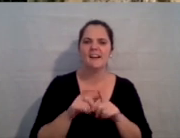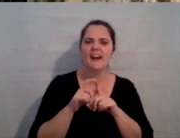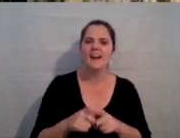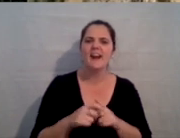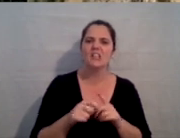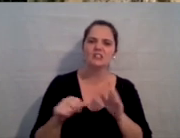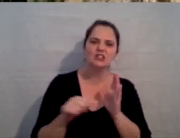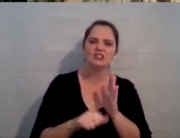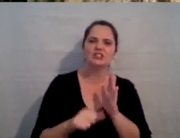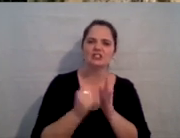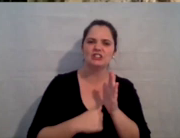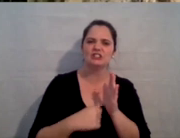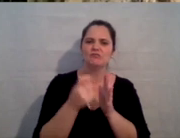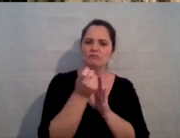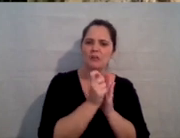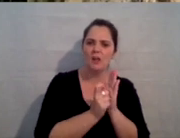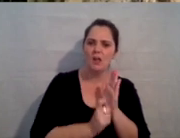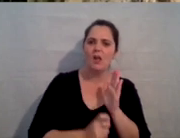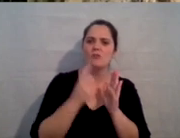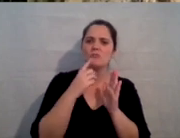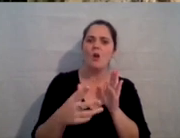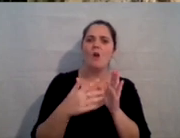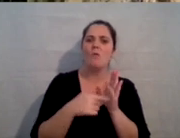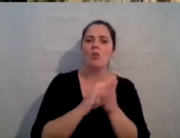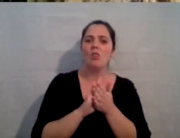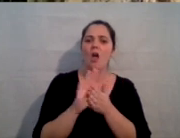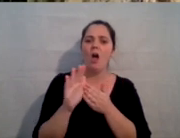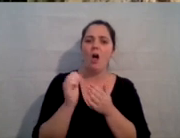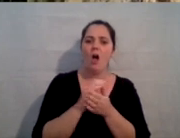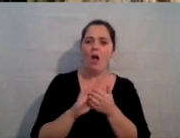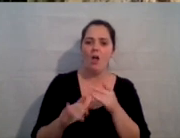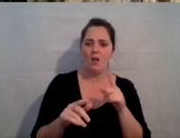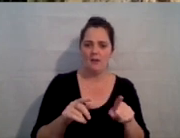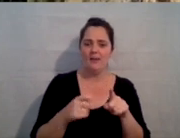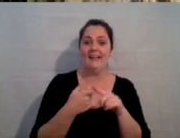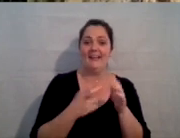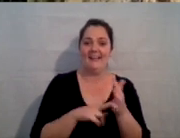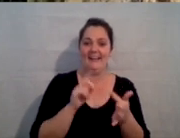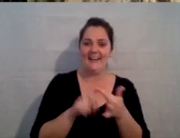catch that thigh right down to the knee, really articulate that knee too which is